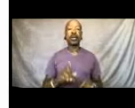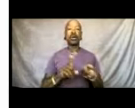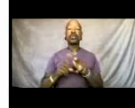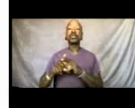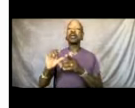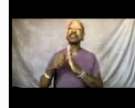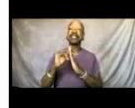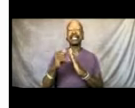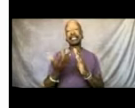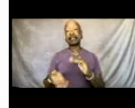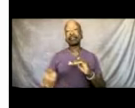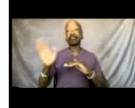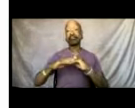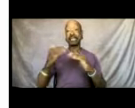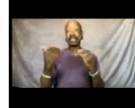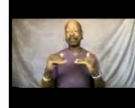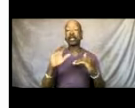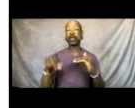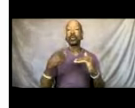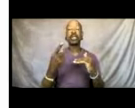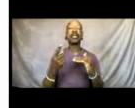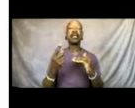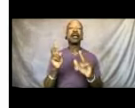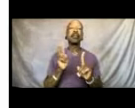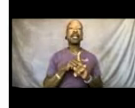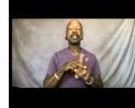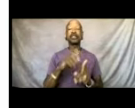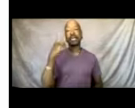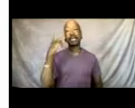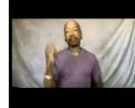about what is counted for assets remain the same. We